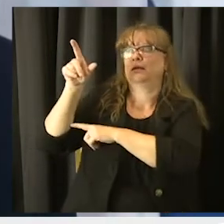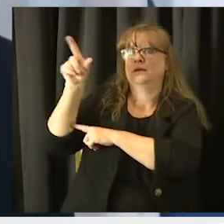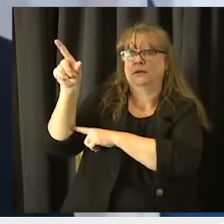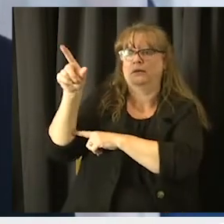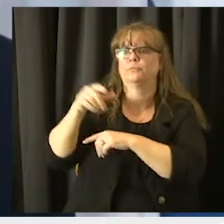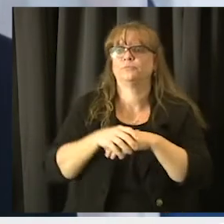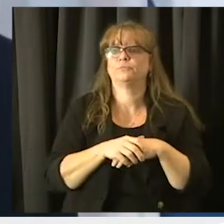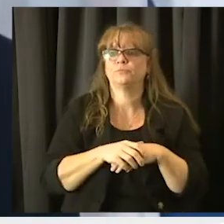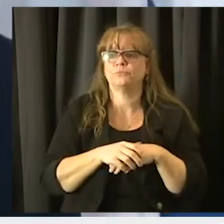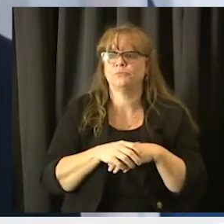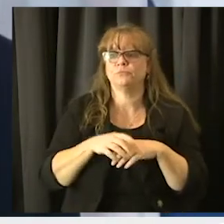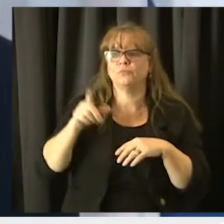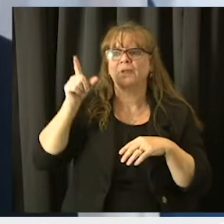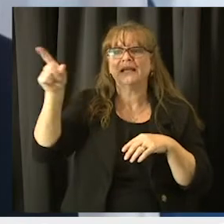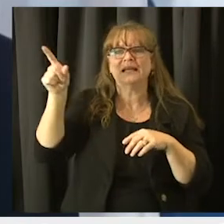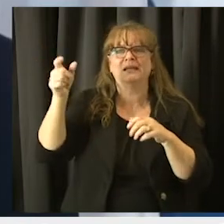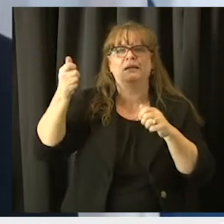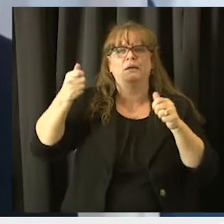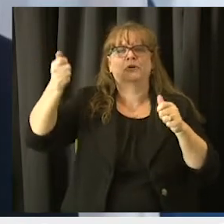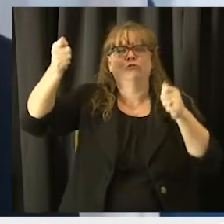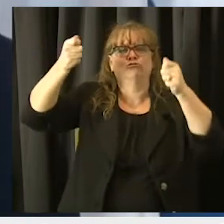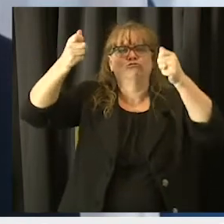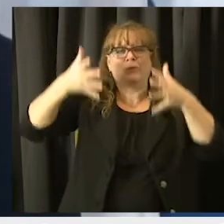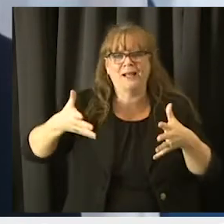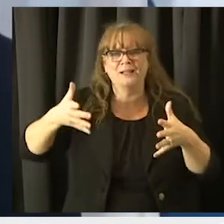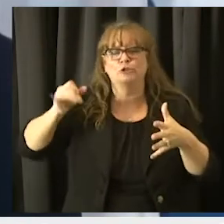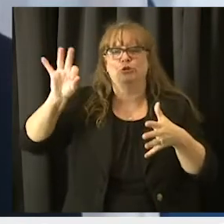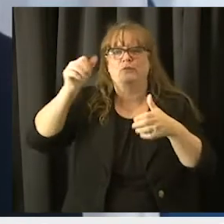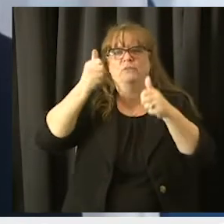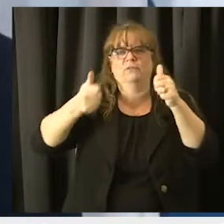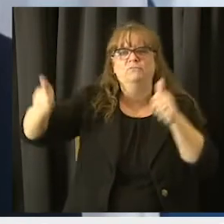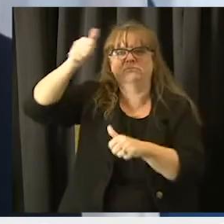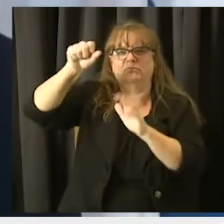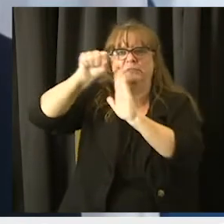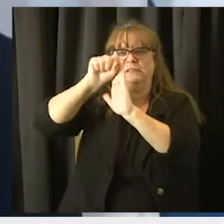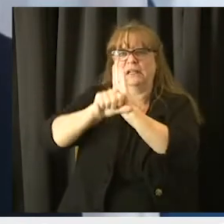Dr. Rachel Herlihy, the state’s lead epidemiologist, and Dr. Eric France,